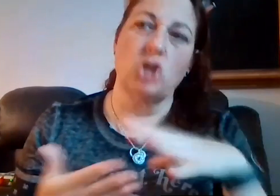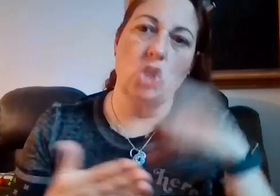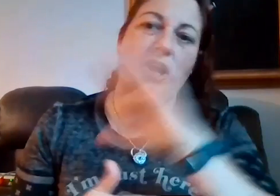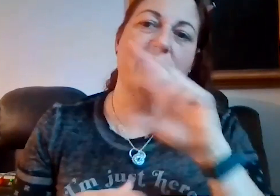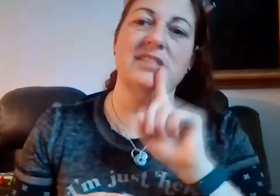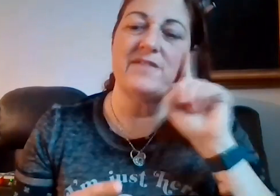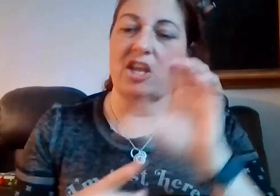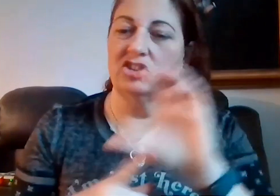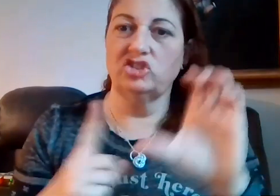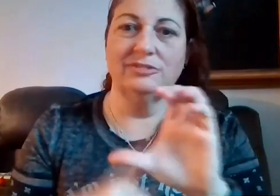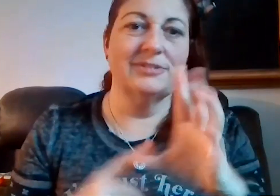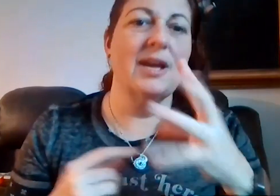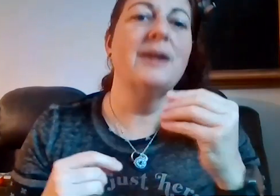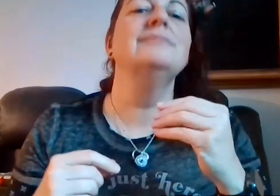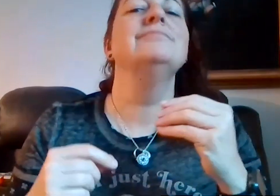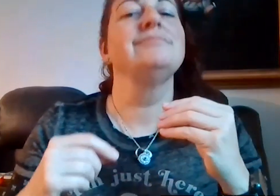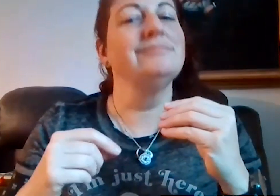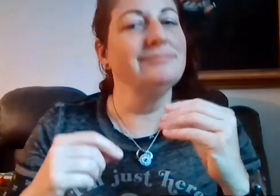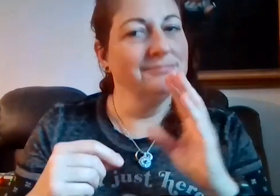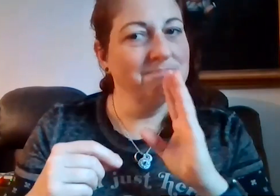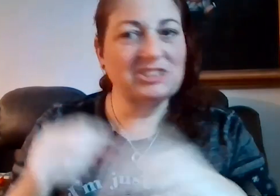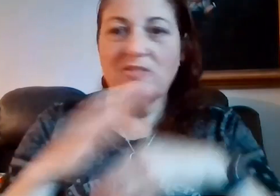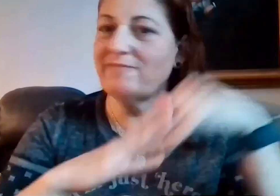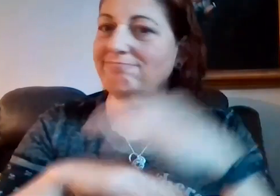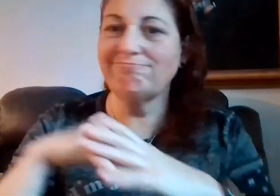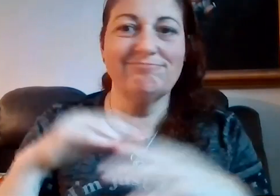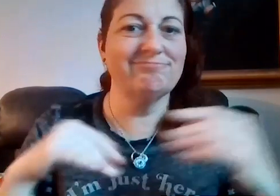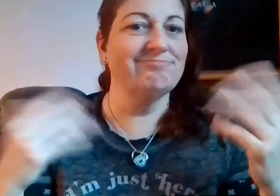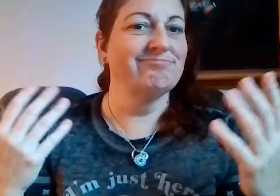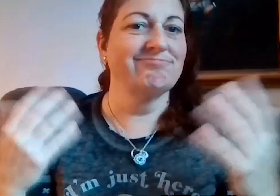and learn about deaf culture and community and just be comfortable